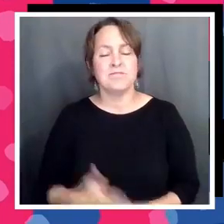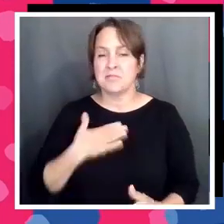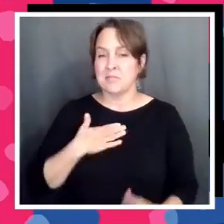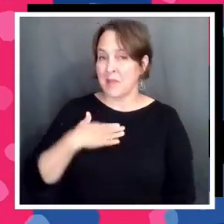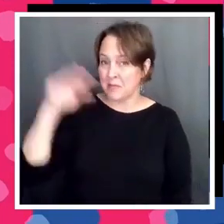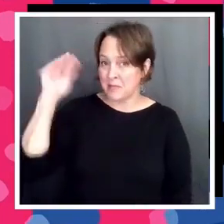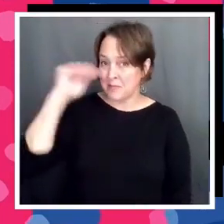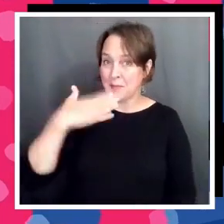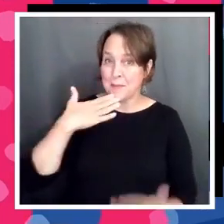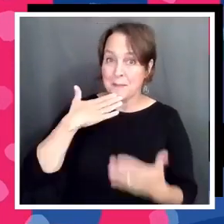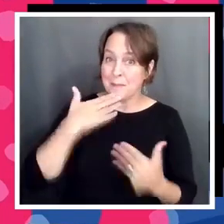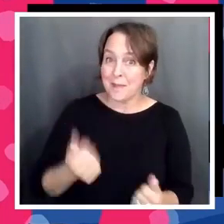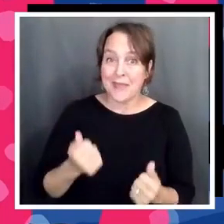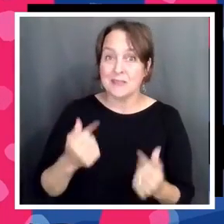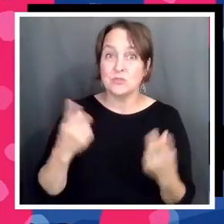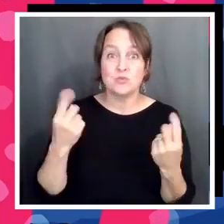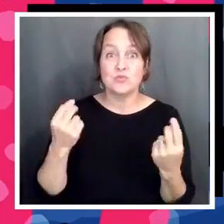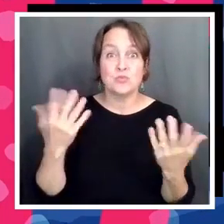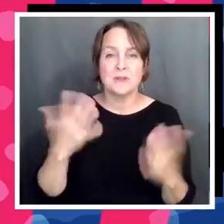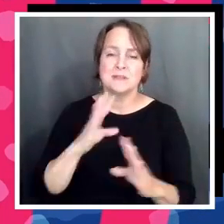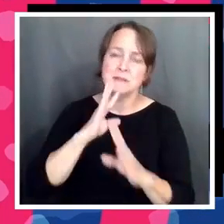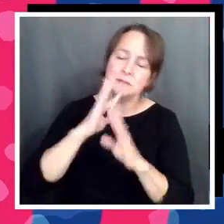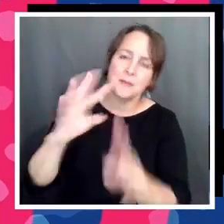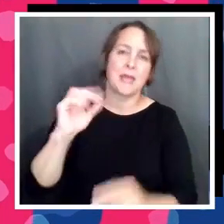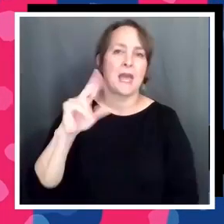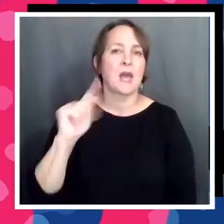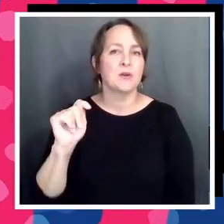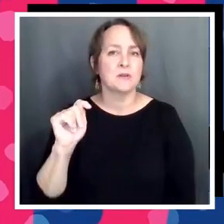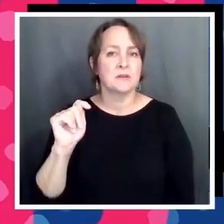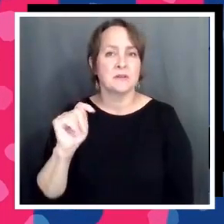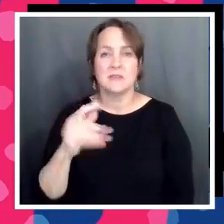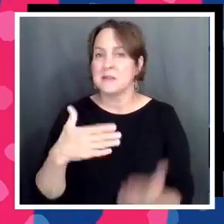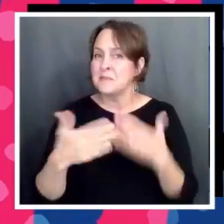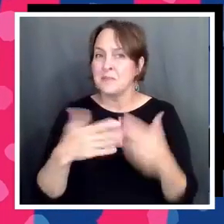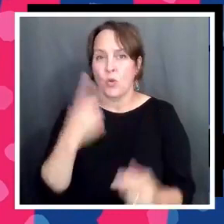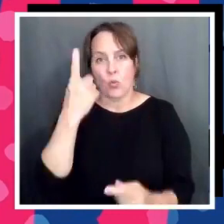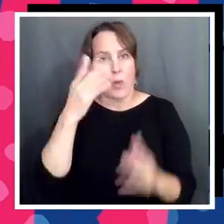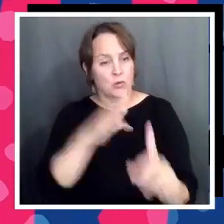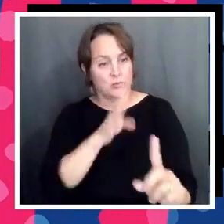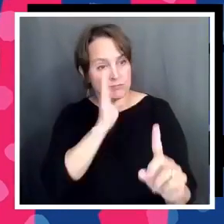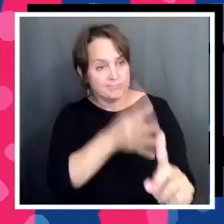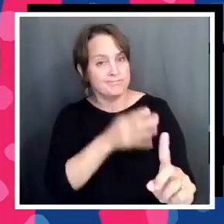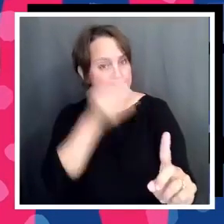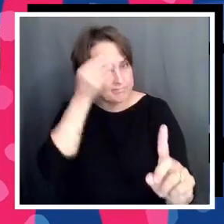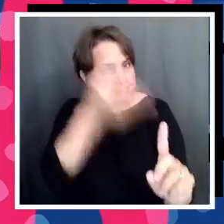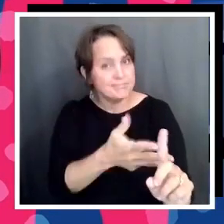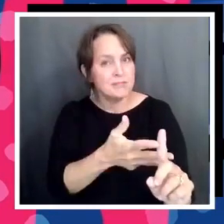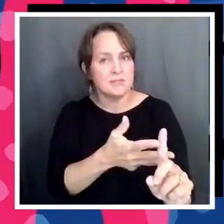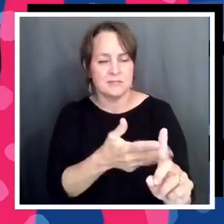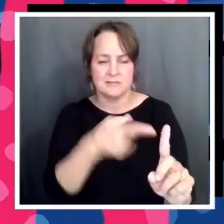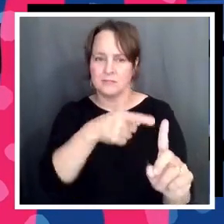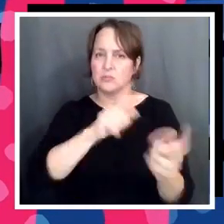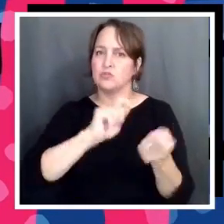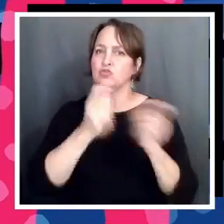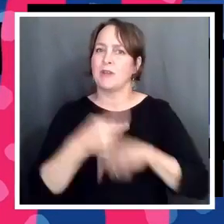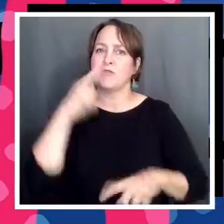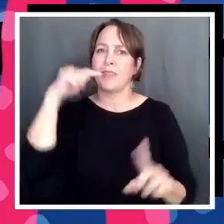WE NEED TO BE. IN MY OPINION, THE BEST THING